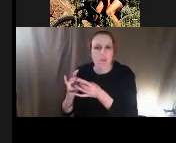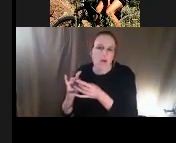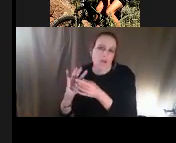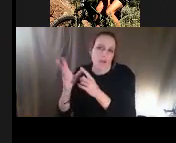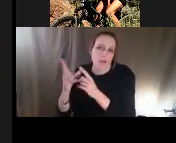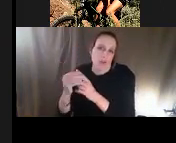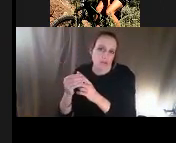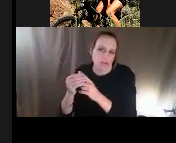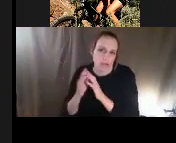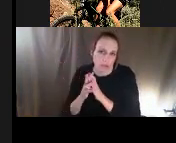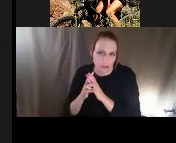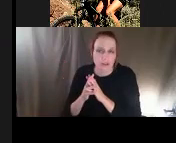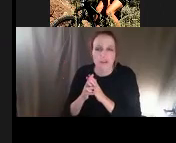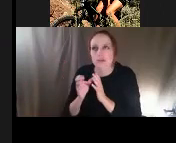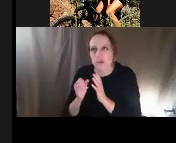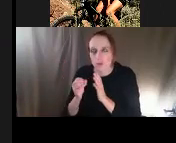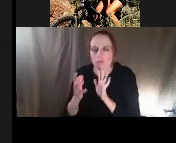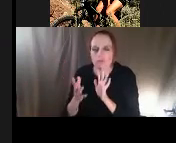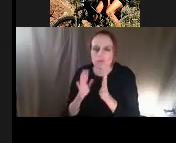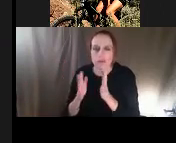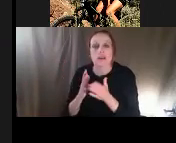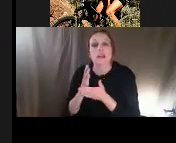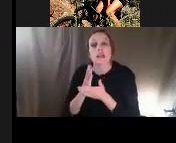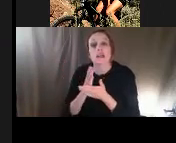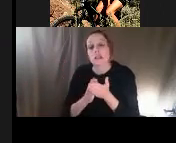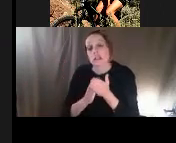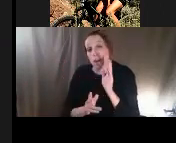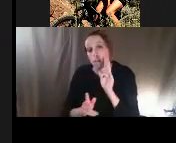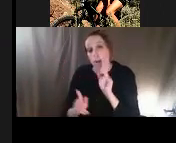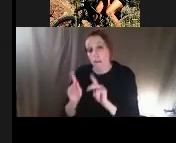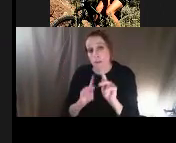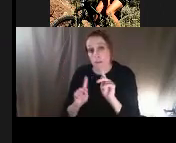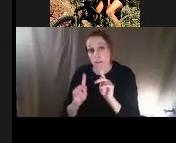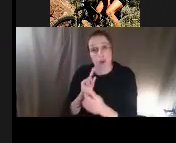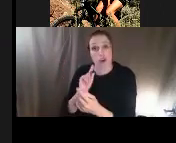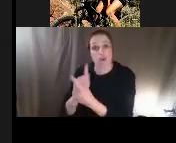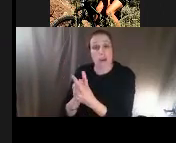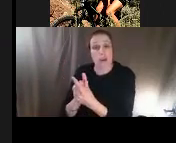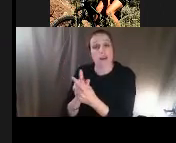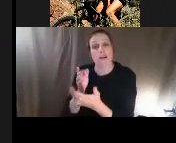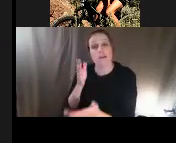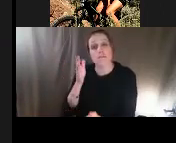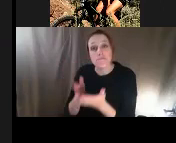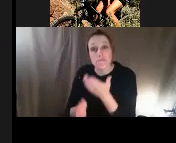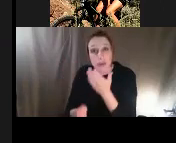So, some of the folks that you serve might hold on to some cultural beliefs that they don't 100% completely